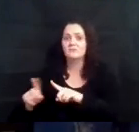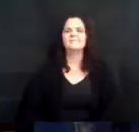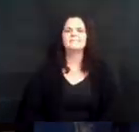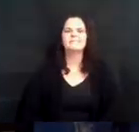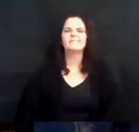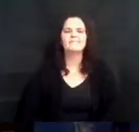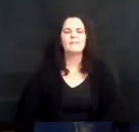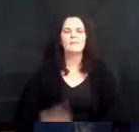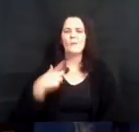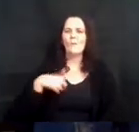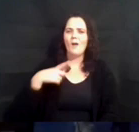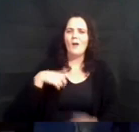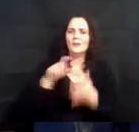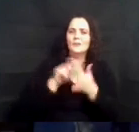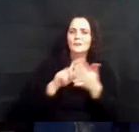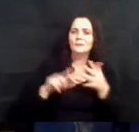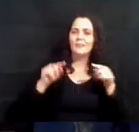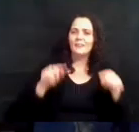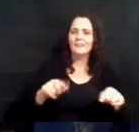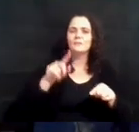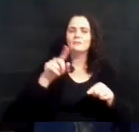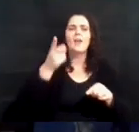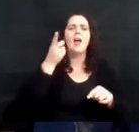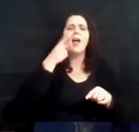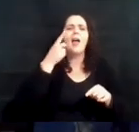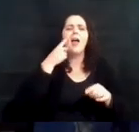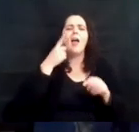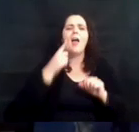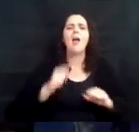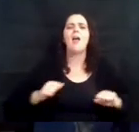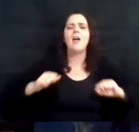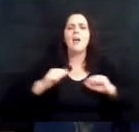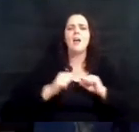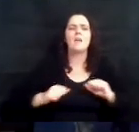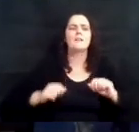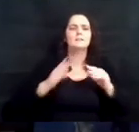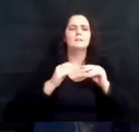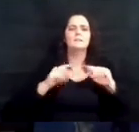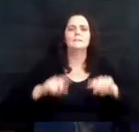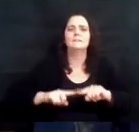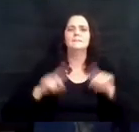But, the idea though is just to stretch, to play, that's what this whole draw along